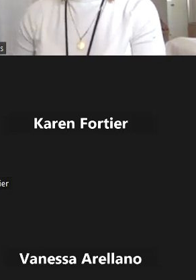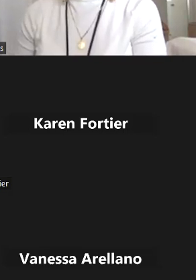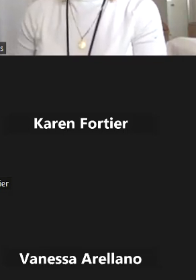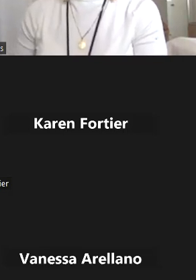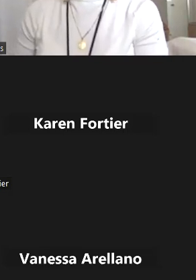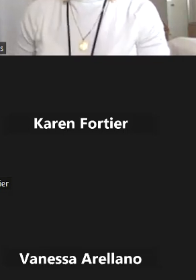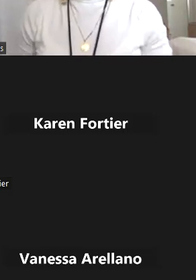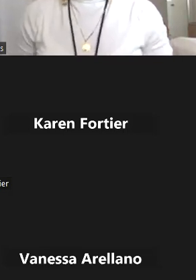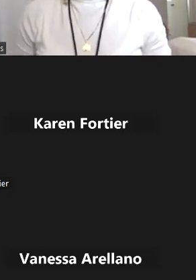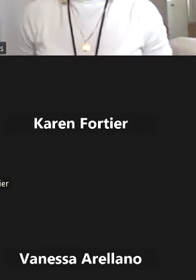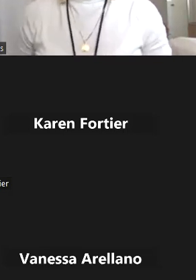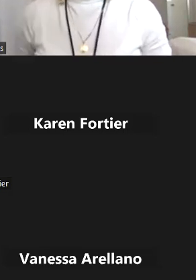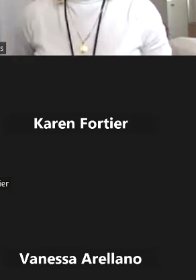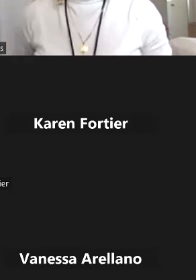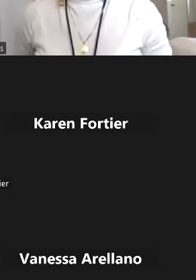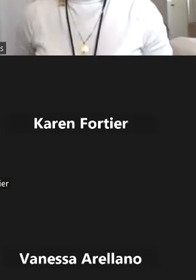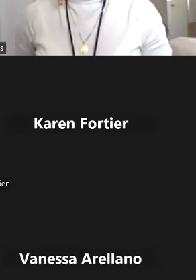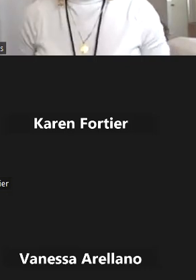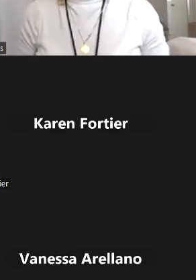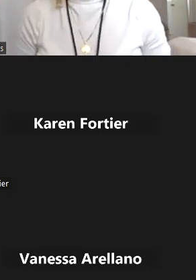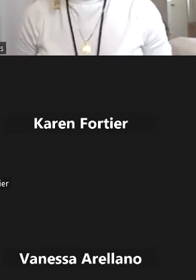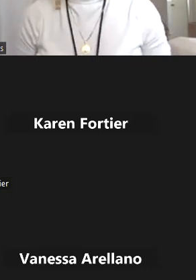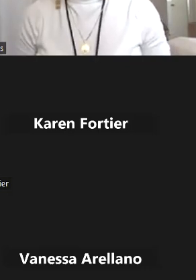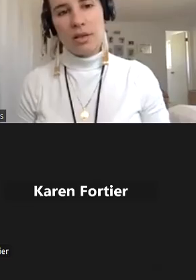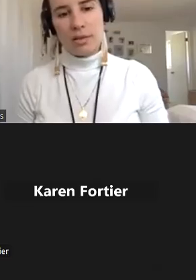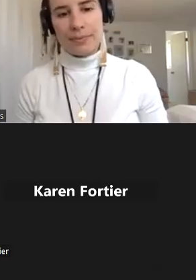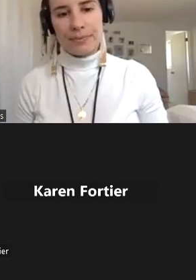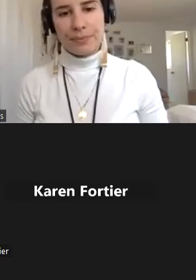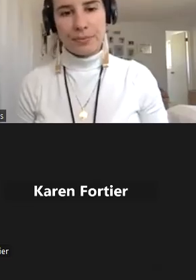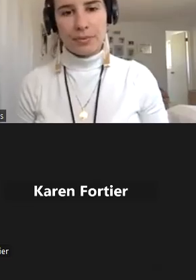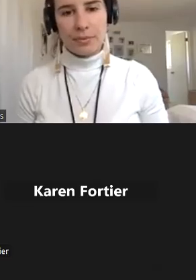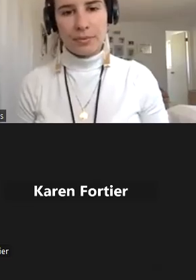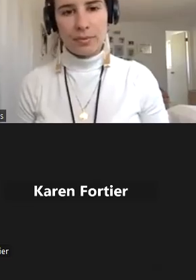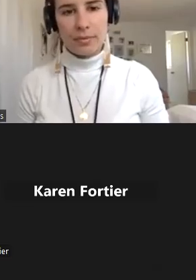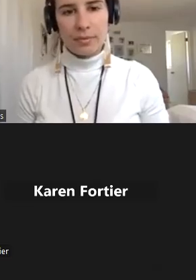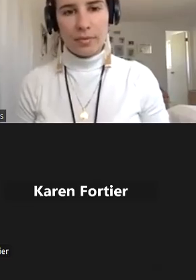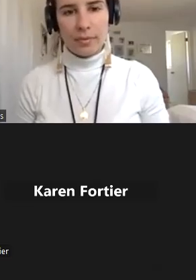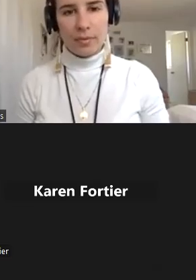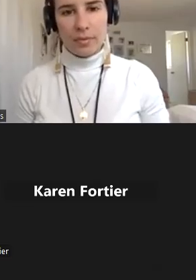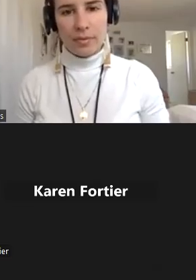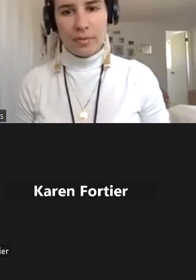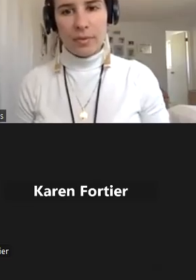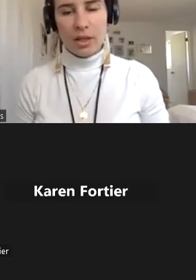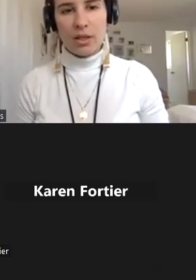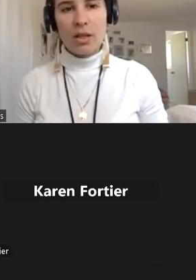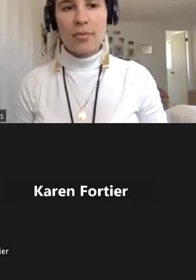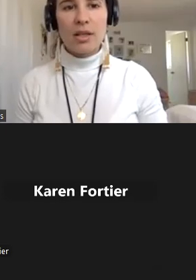(Brandy) Yes, and also we will be sharing out a feedback link that you all can give